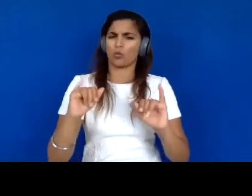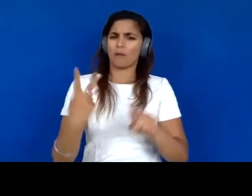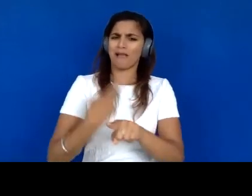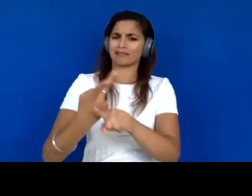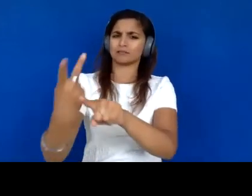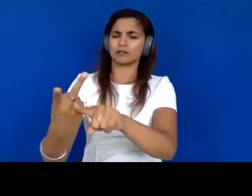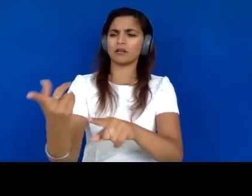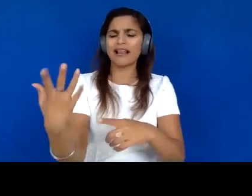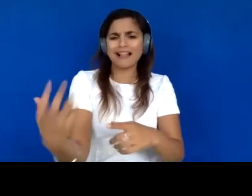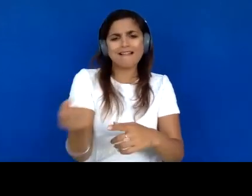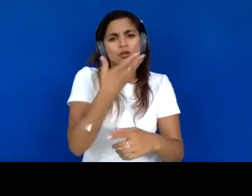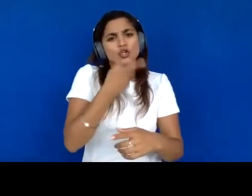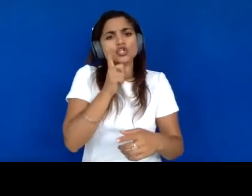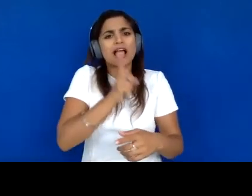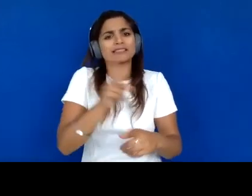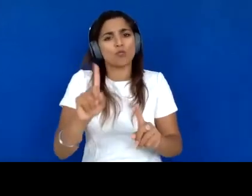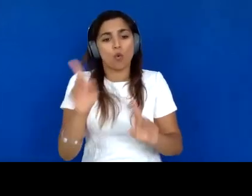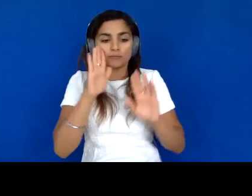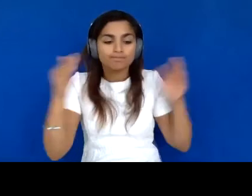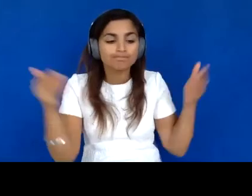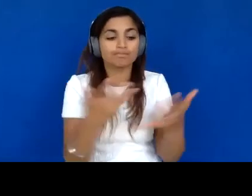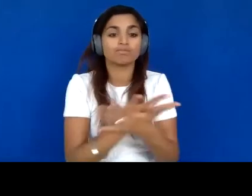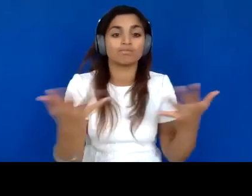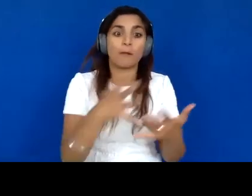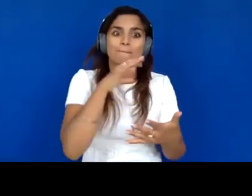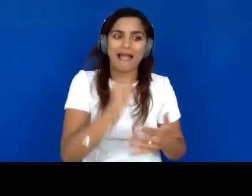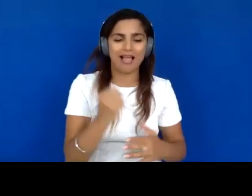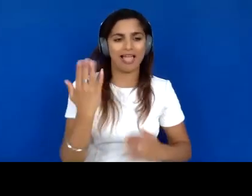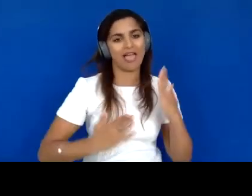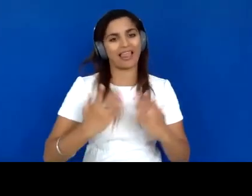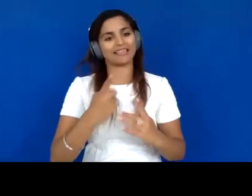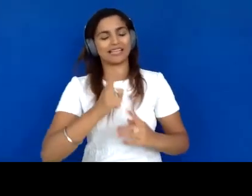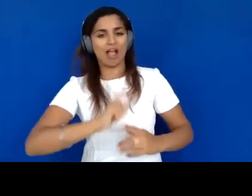disabled male athletes and characters and male narratives to rate both the